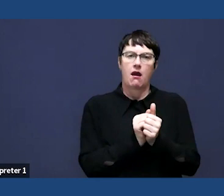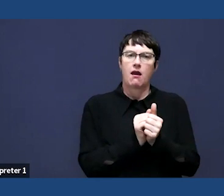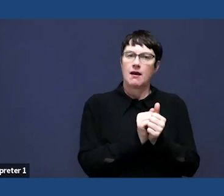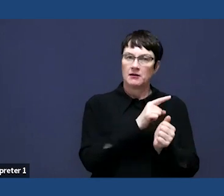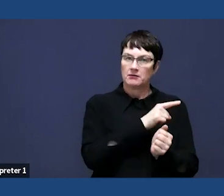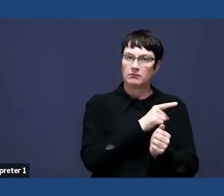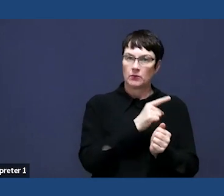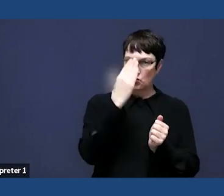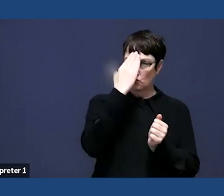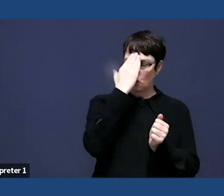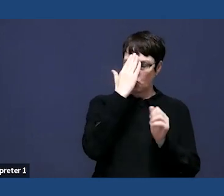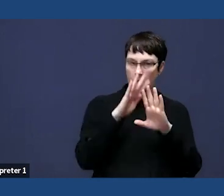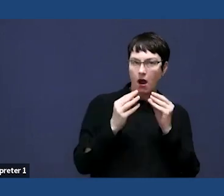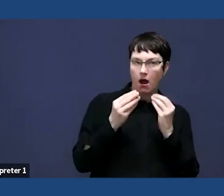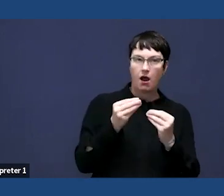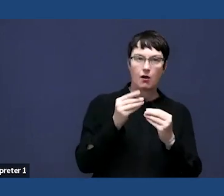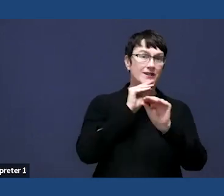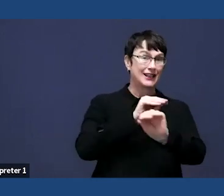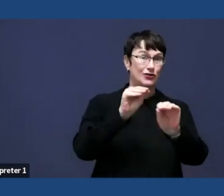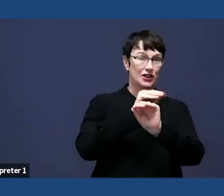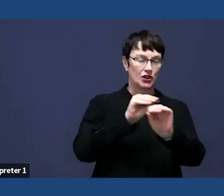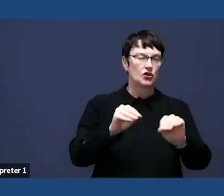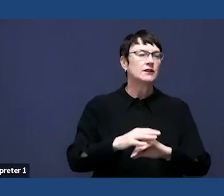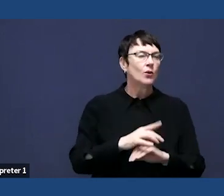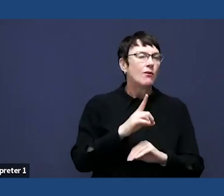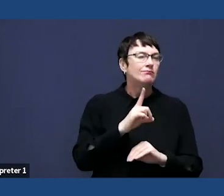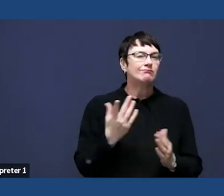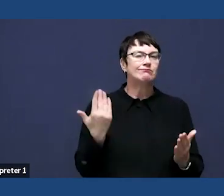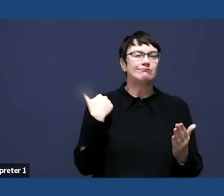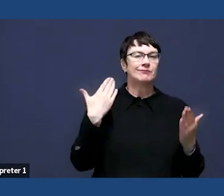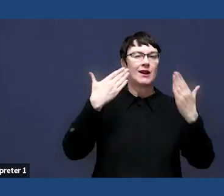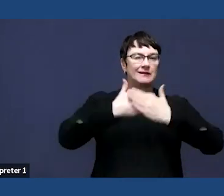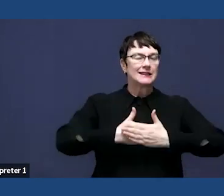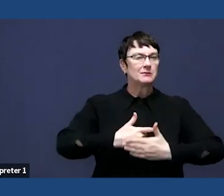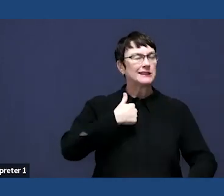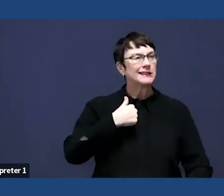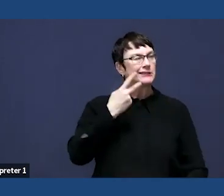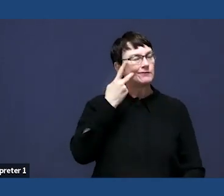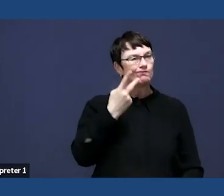Last night I was looking at the SDG, the 17 goals.